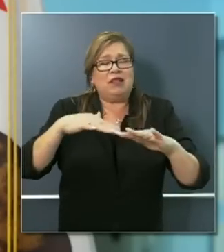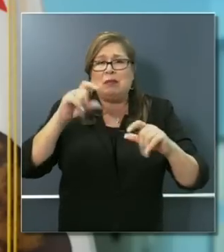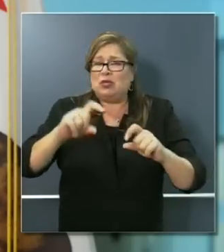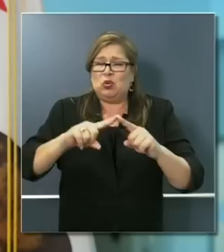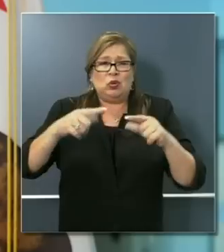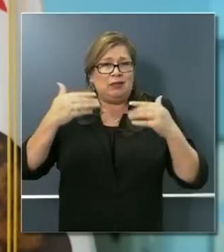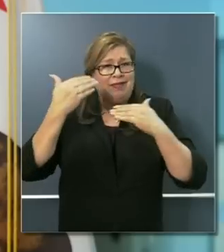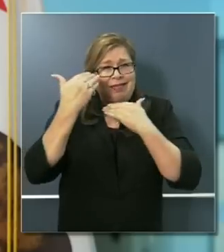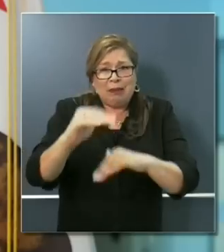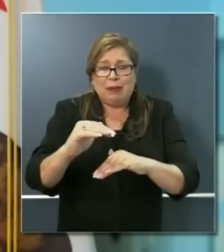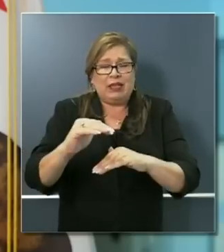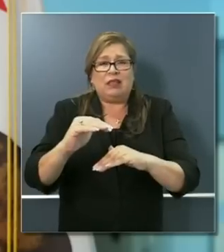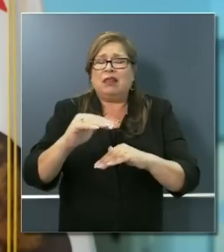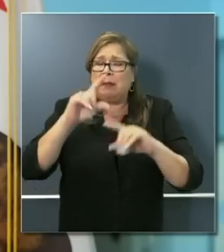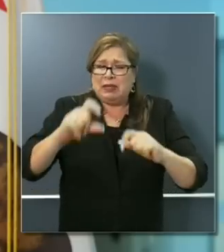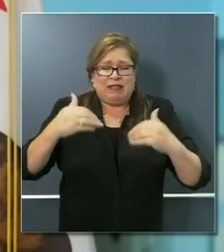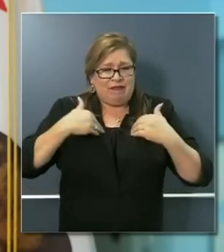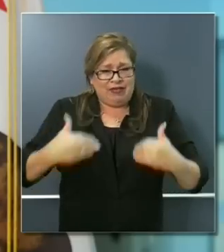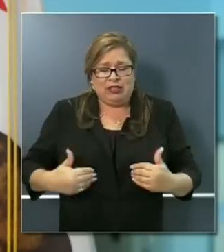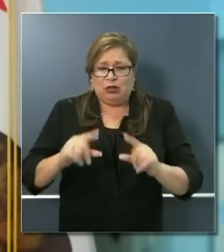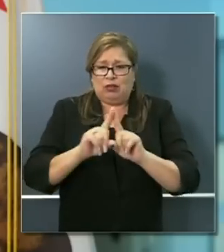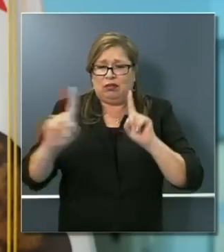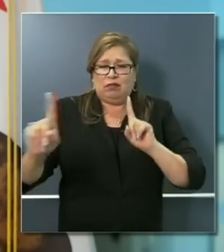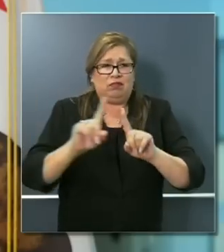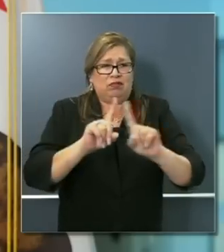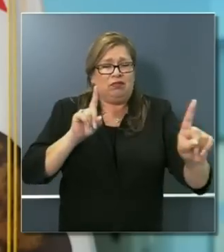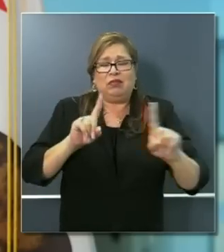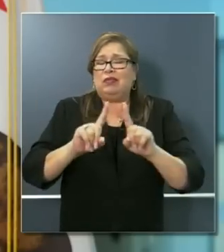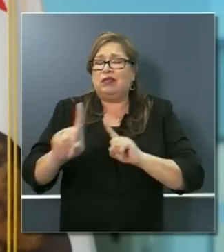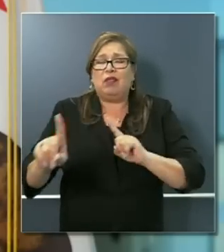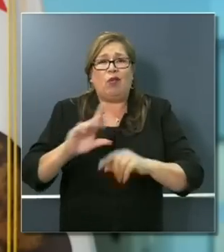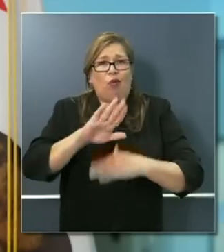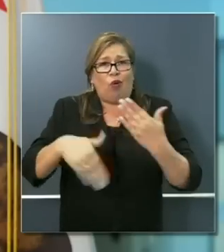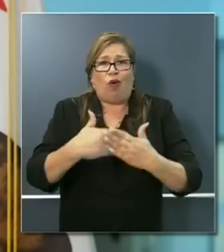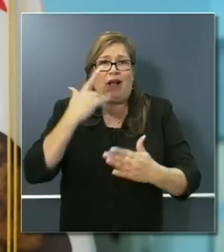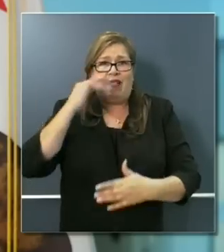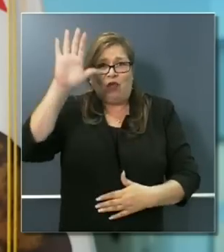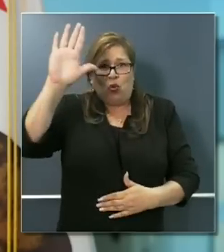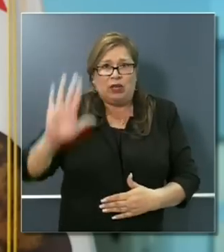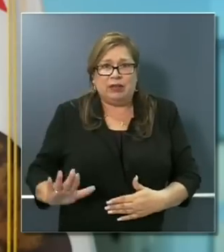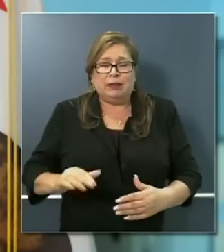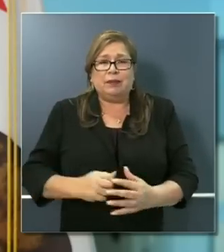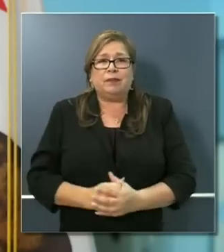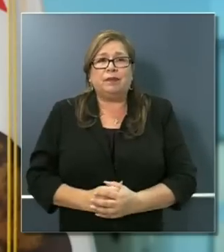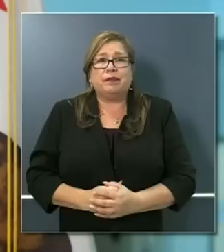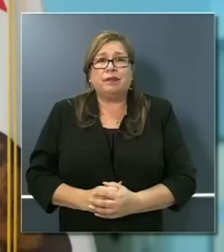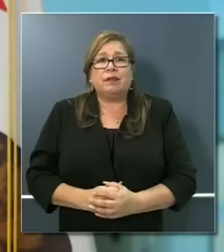A FEW DAYS LATER, LIMITING MASS GATHERINGS EVEN FURTHER AS AN INDICATION THAT WE WERE METHODICALLY AND THOUGHTFULLY IMPLEMENTING PHYSICAL